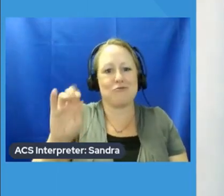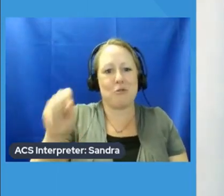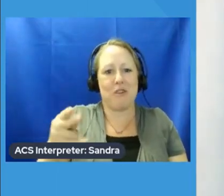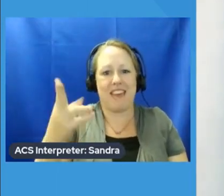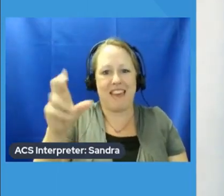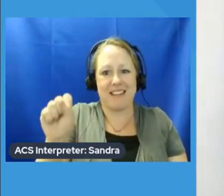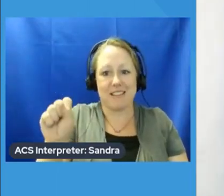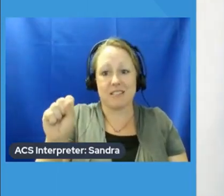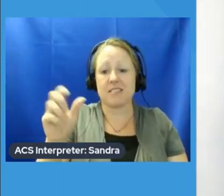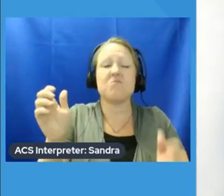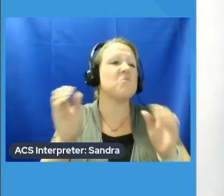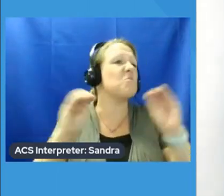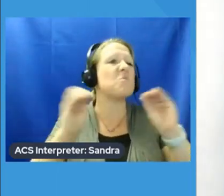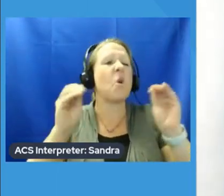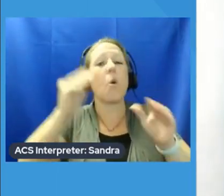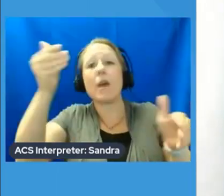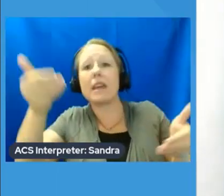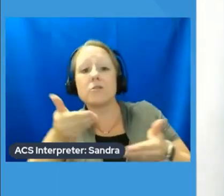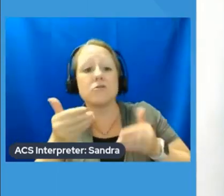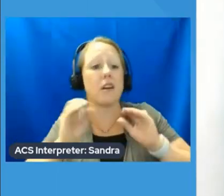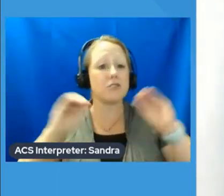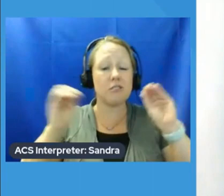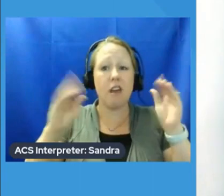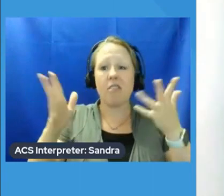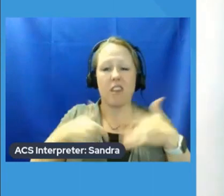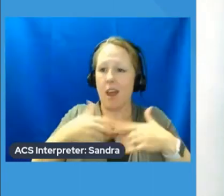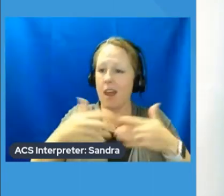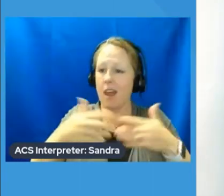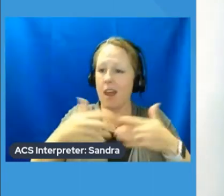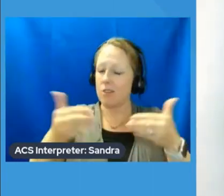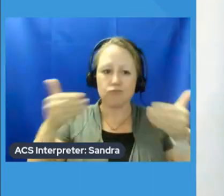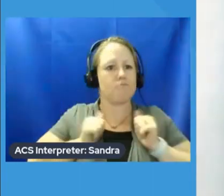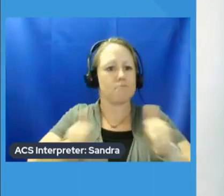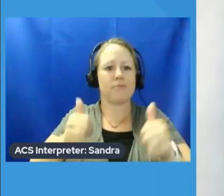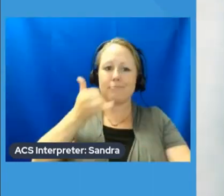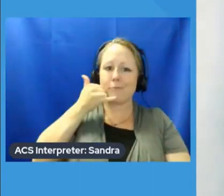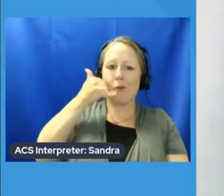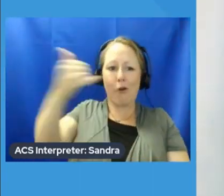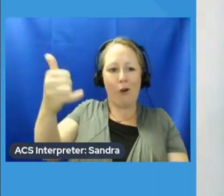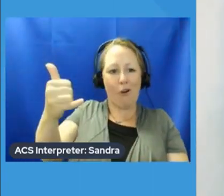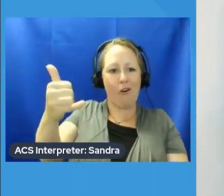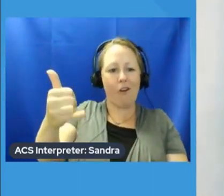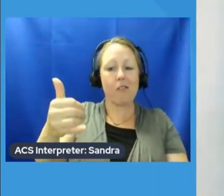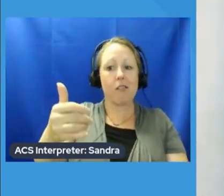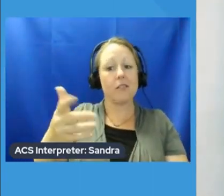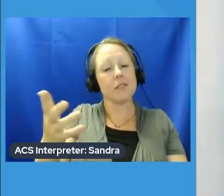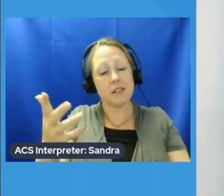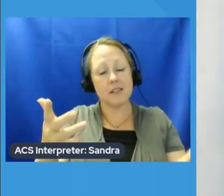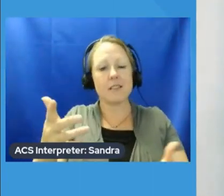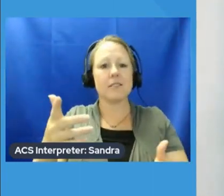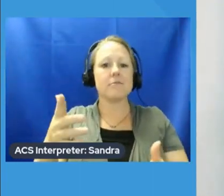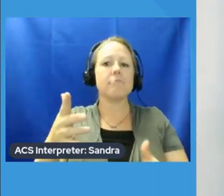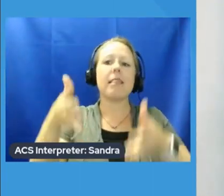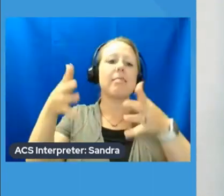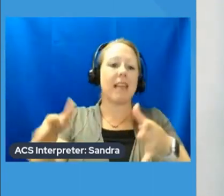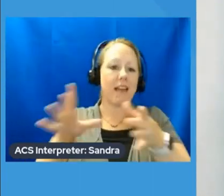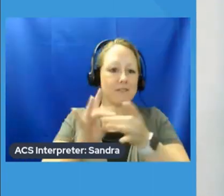Opportunity favors the bold y'all. I left him a voicemail and asked if he would call me back and share some ideas